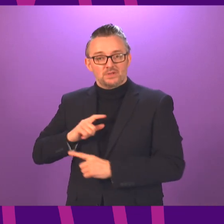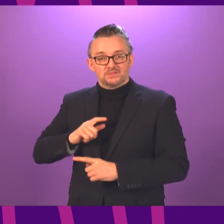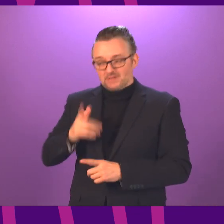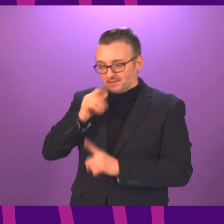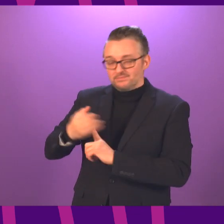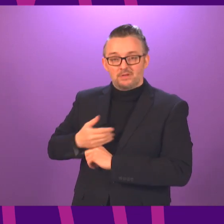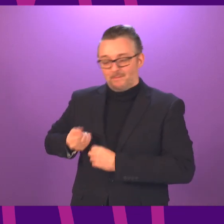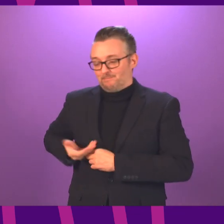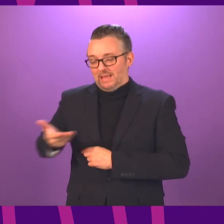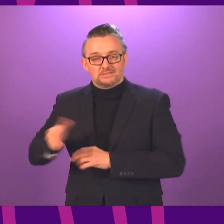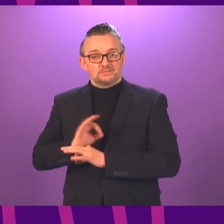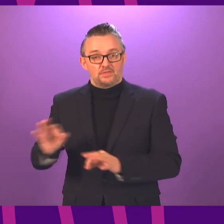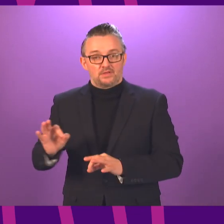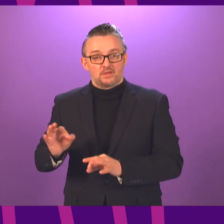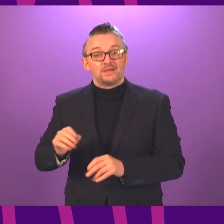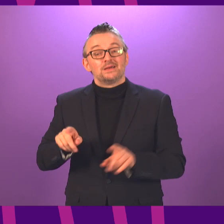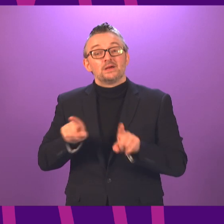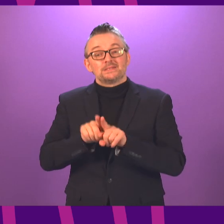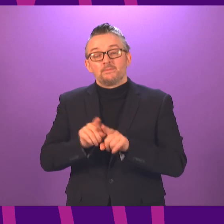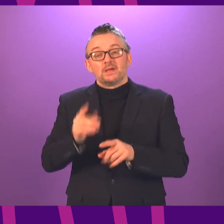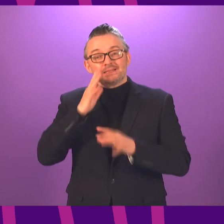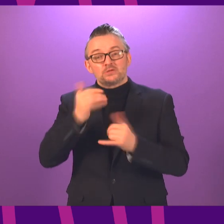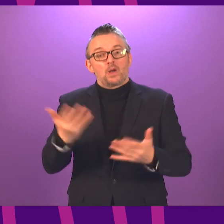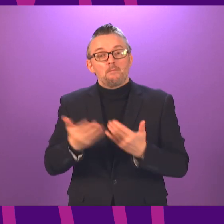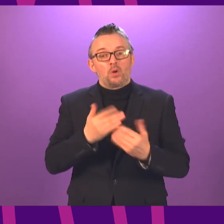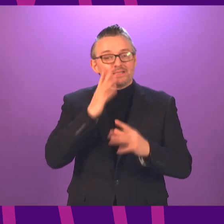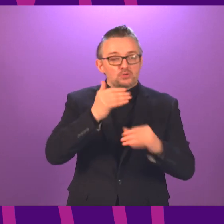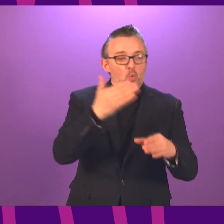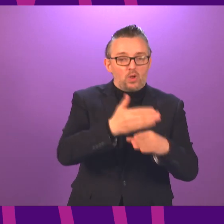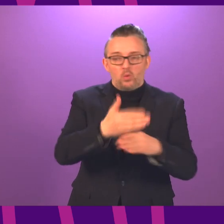people at work—especially those in key public services and critical infrastructure roles—and